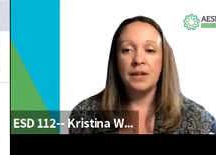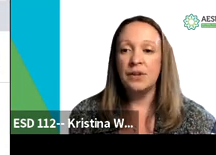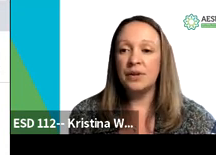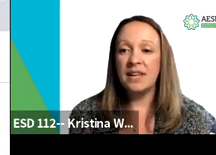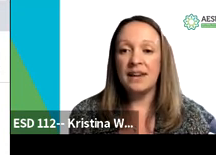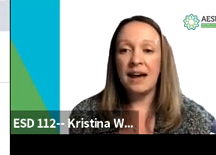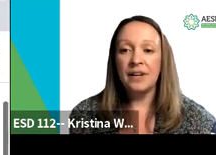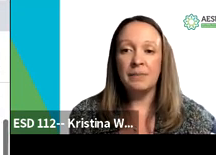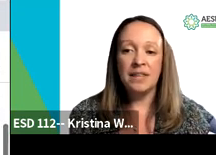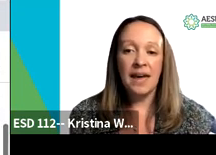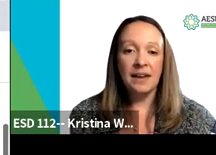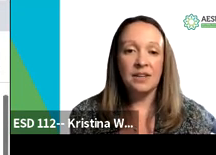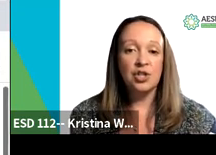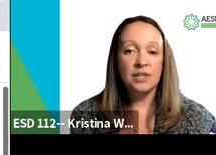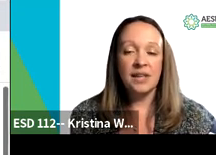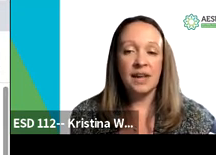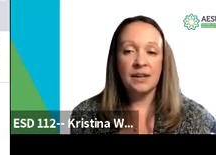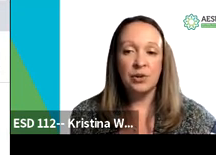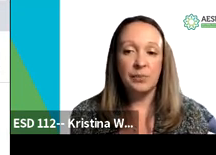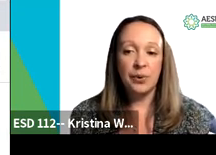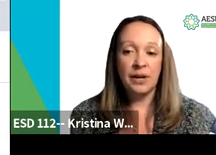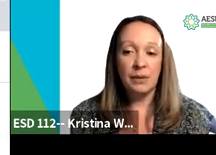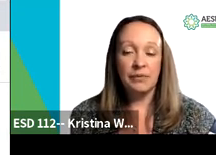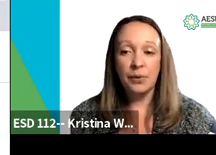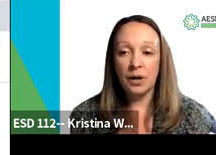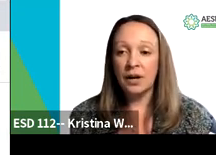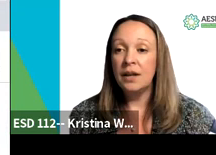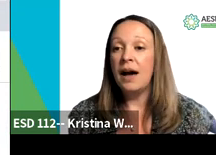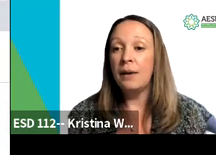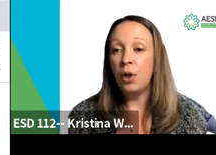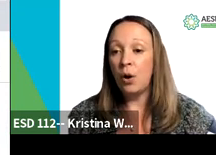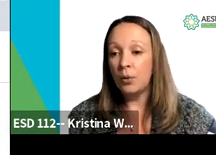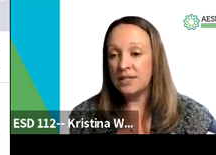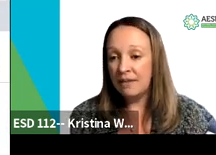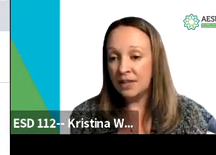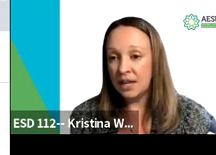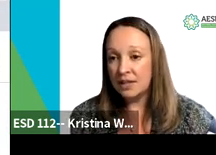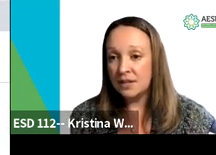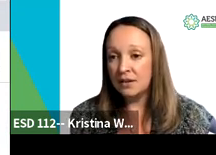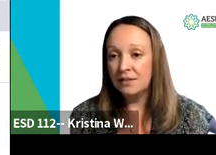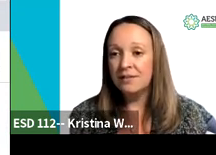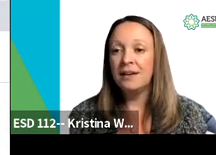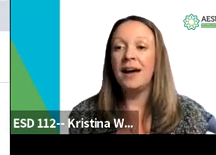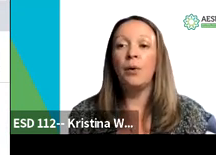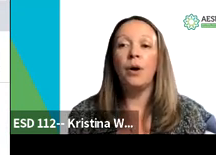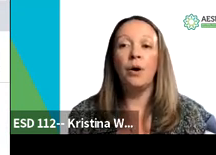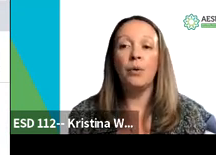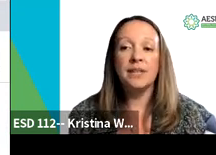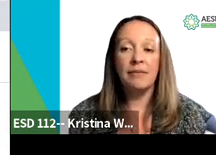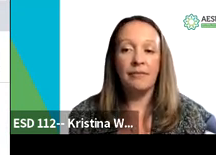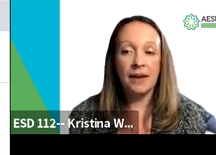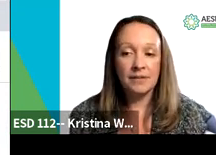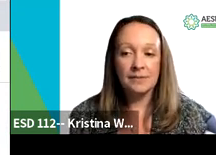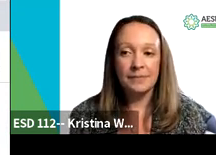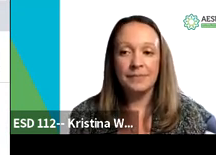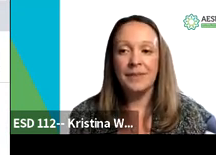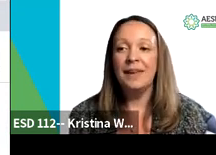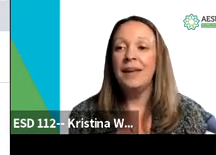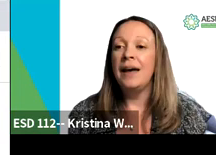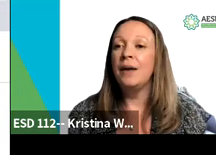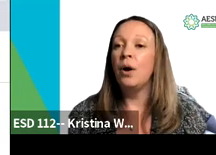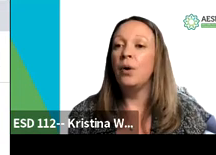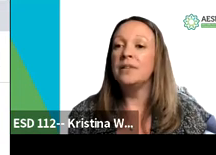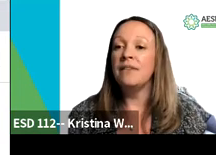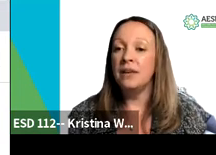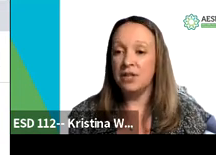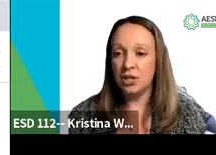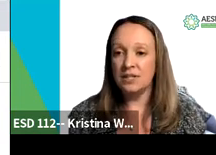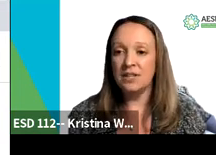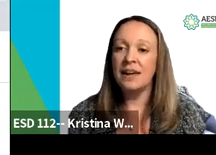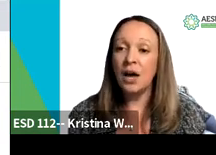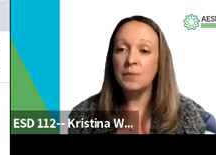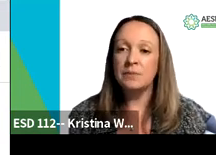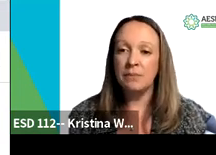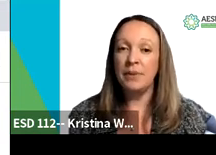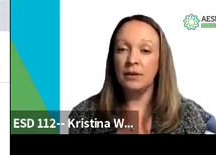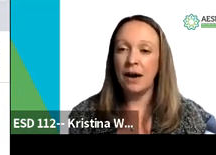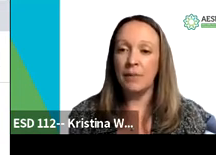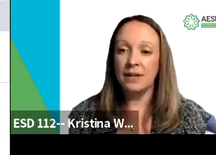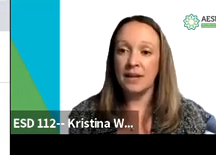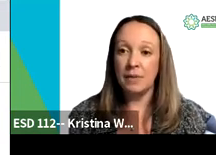ESD 112-- Kristina Wambold: You notice that now that I'm in the edit just like Andrew had pointed out before, I will always have the links here I will always have files and I will always have images that helps me build out my assignment.